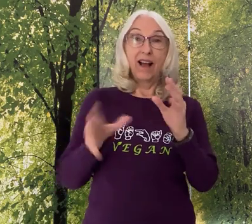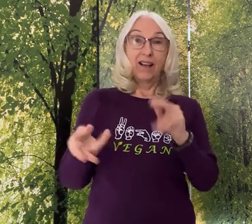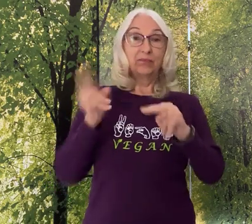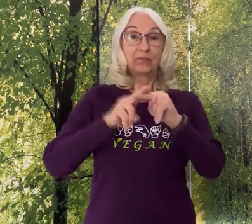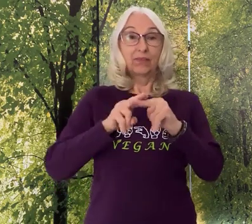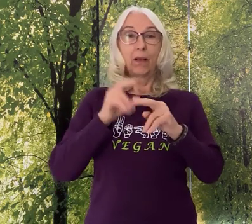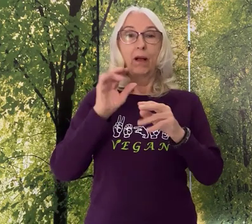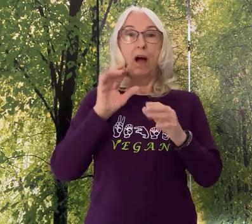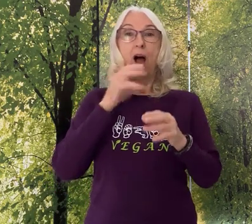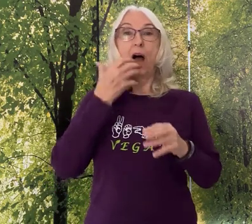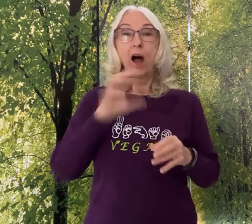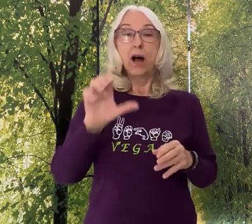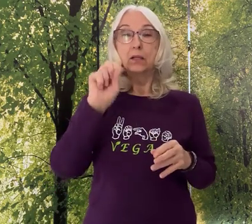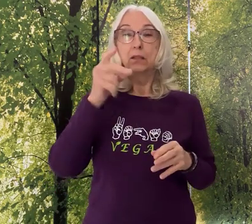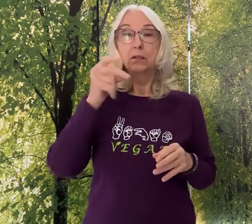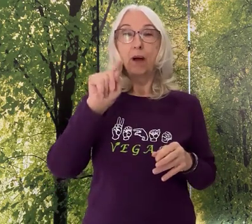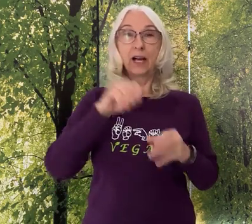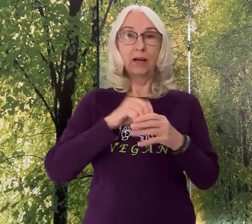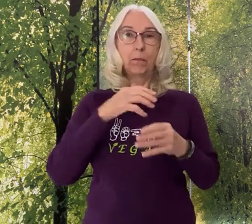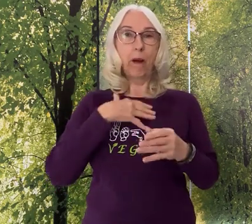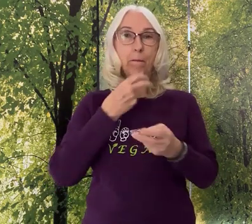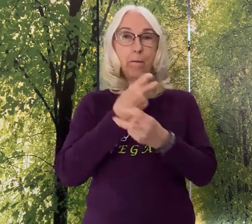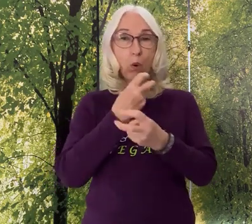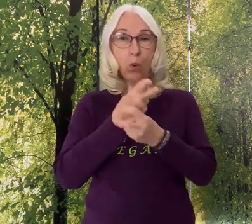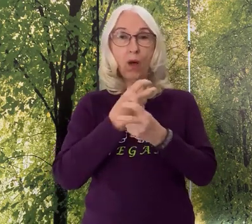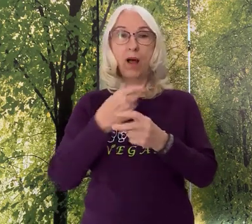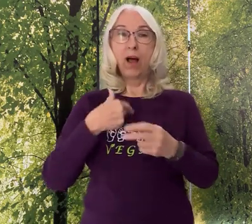In addition to the hot spots in my bones,